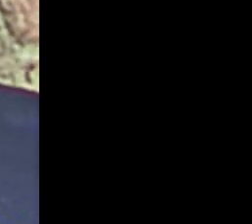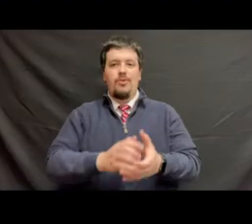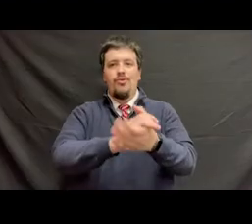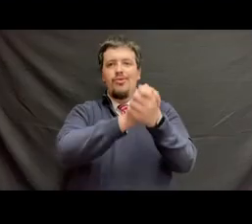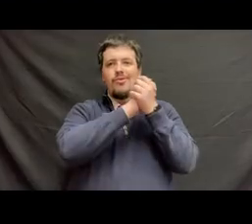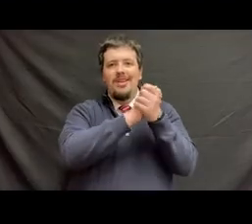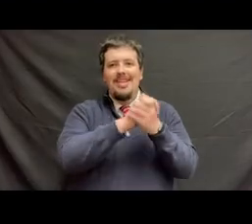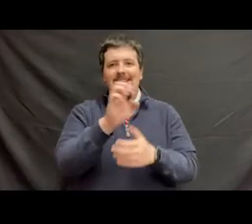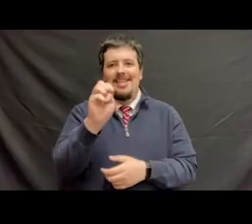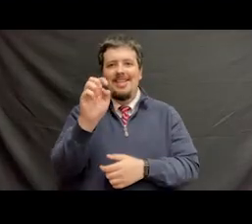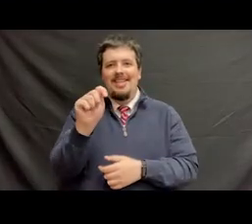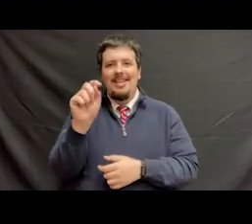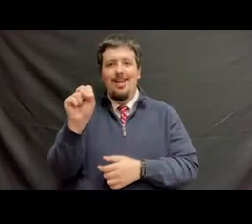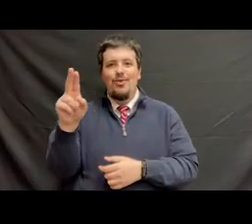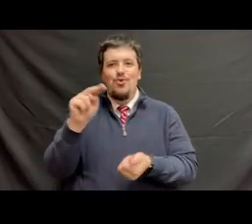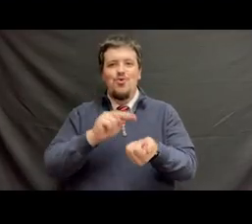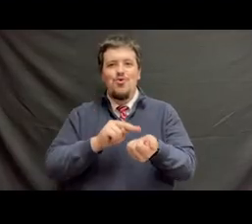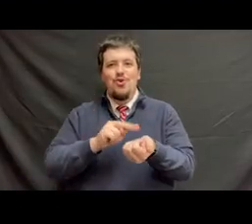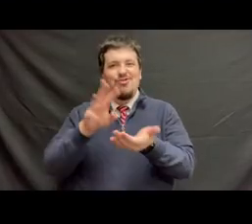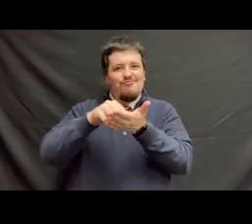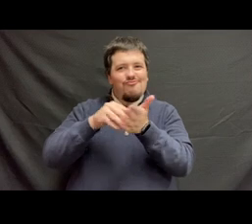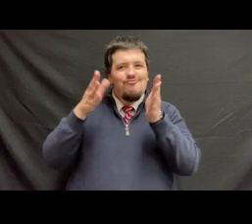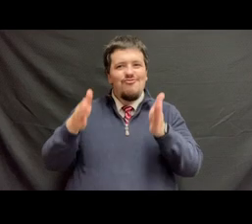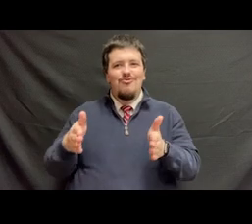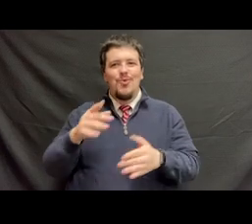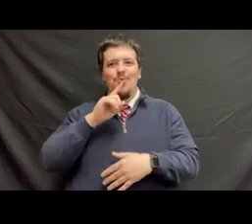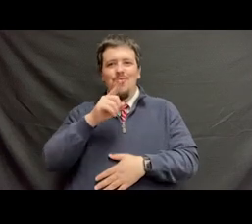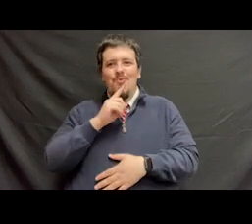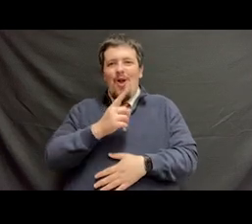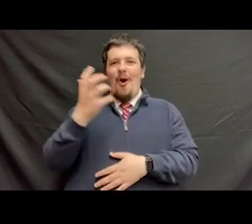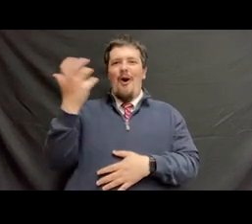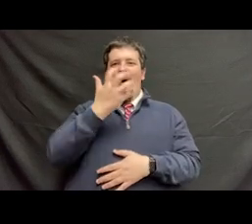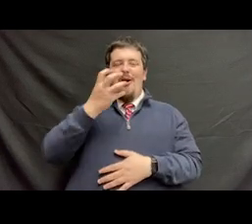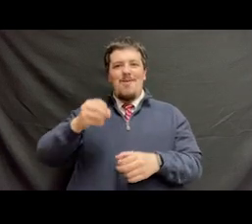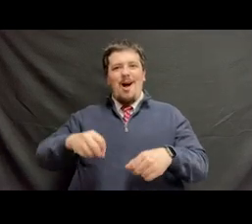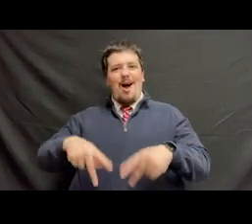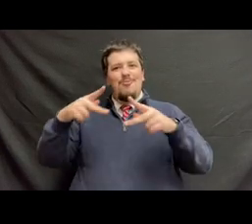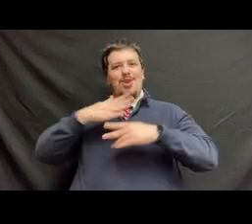Congratulations East Tennessee State University nursing scholars. It has been such a privilege and a pleasure